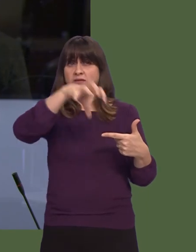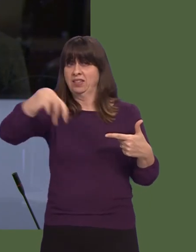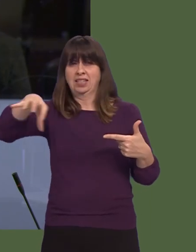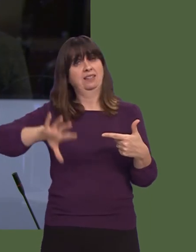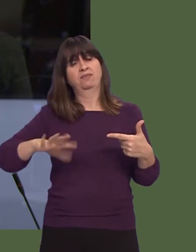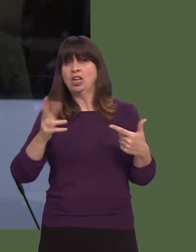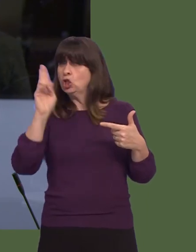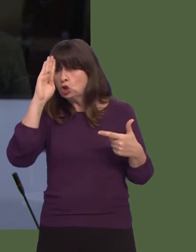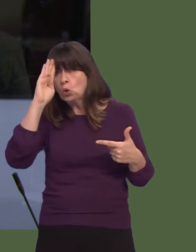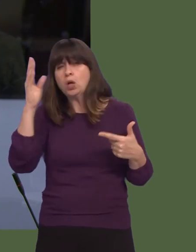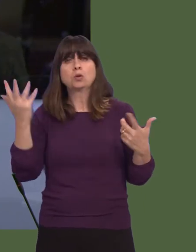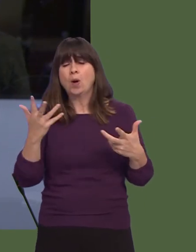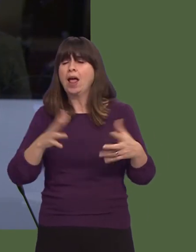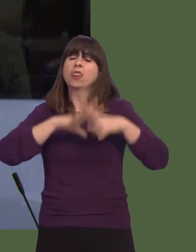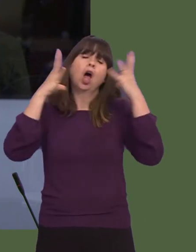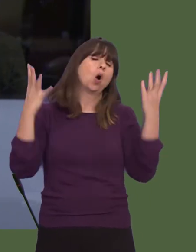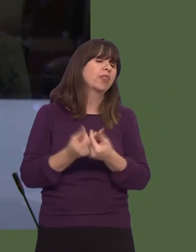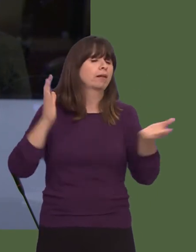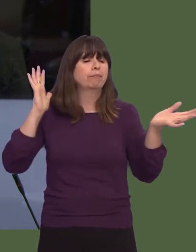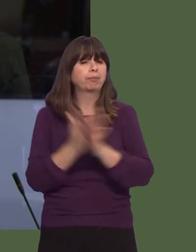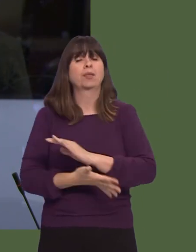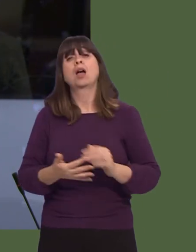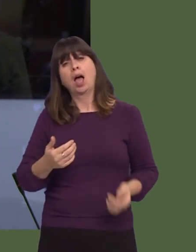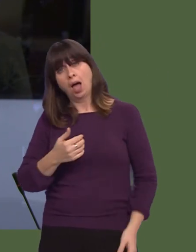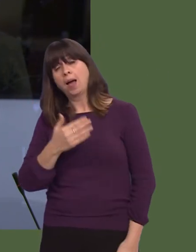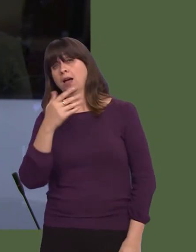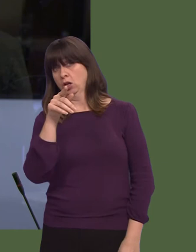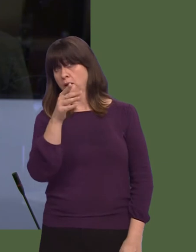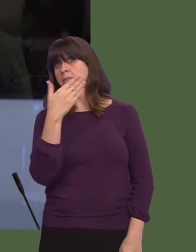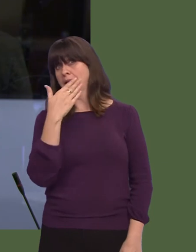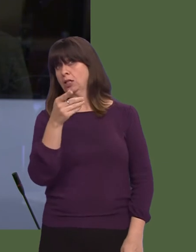schools. The whole thing is a fiasco, and I would ask you, as your responsibility as